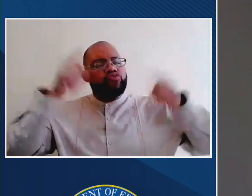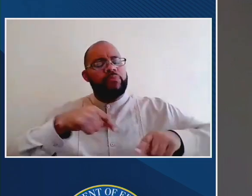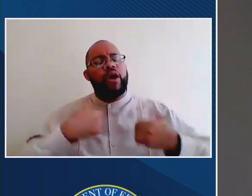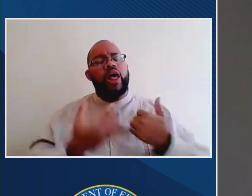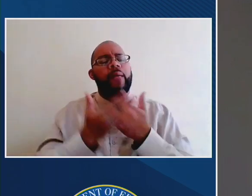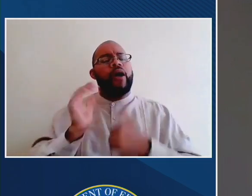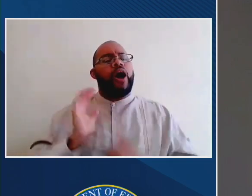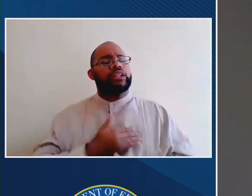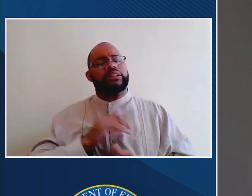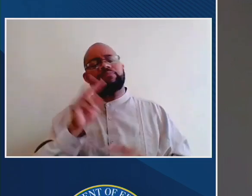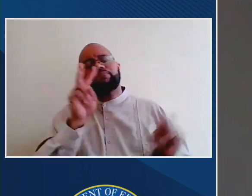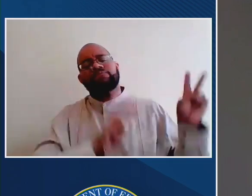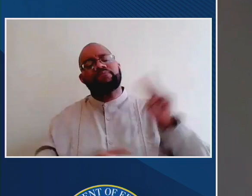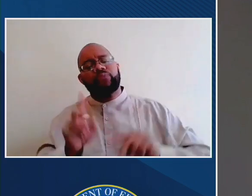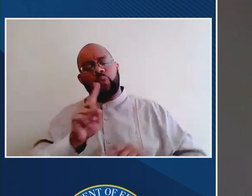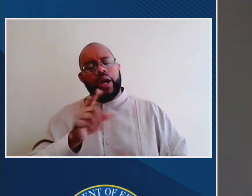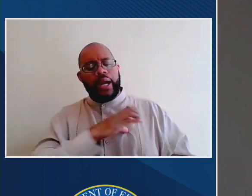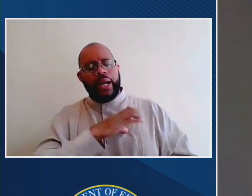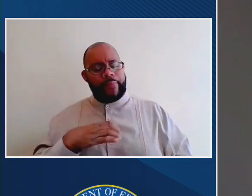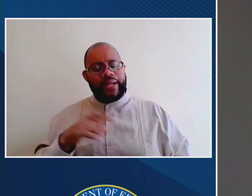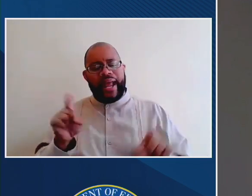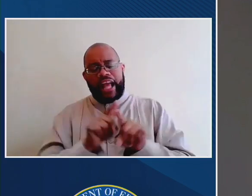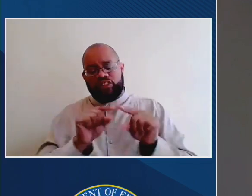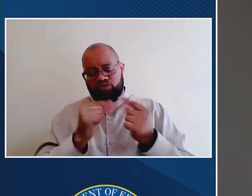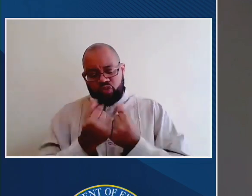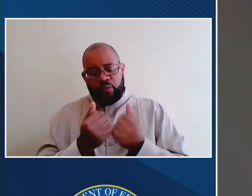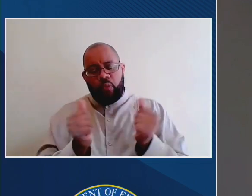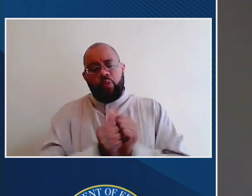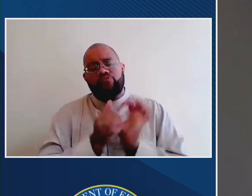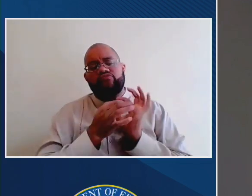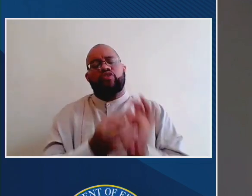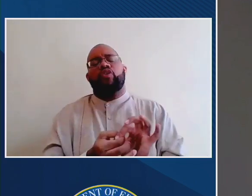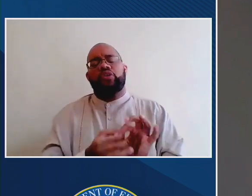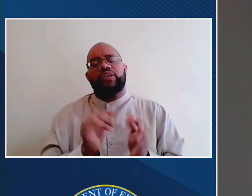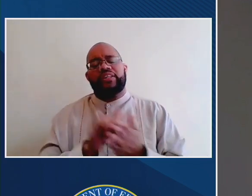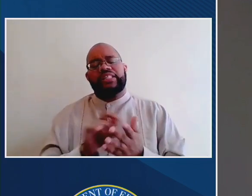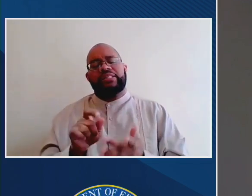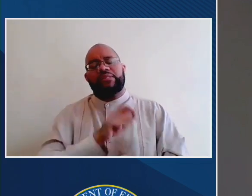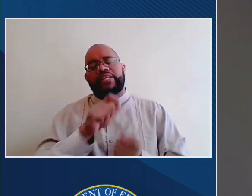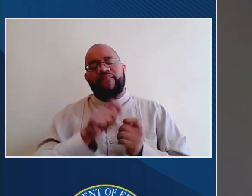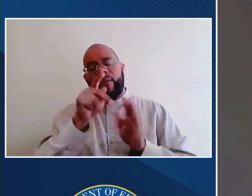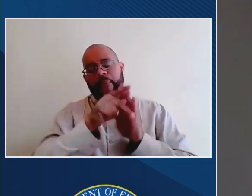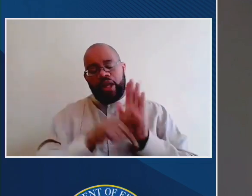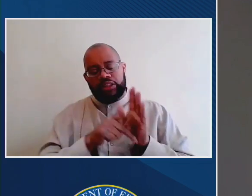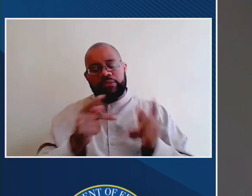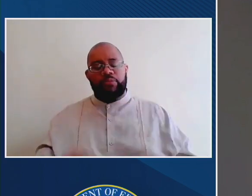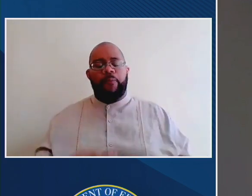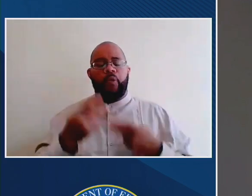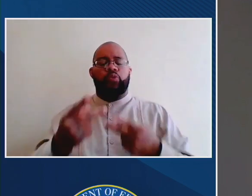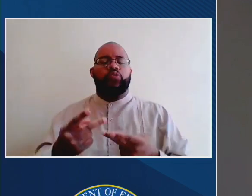committee is at as a group with regard to specific policy proposals and solutions,